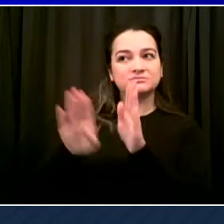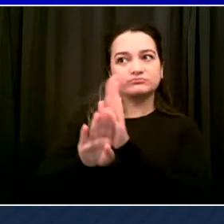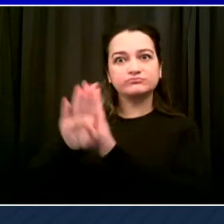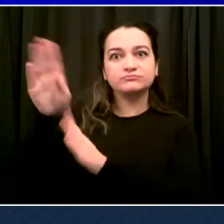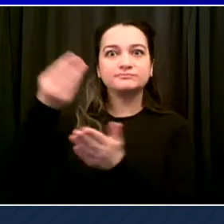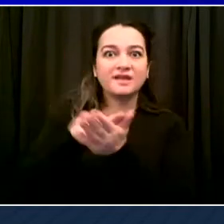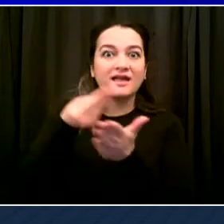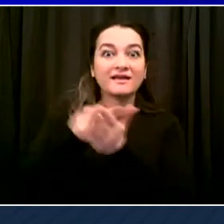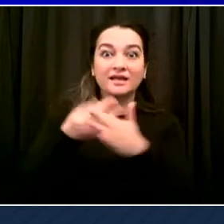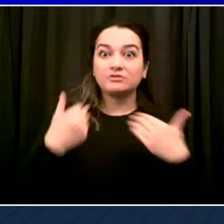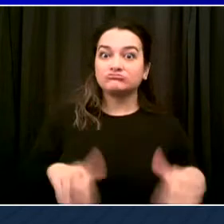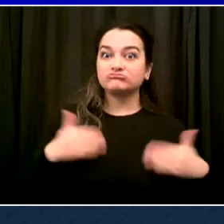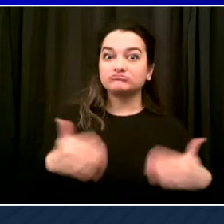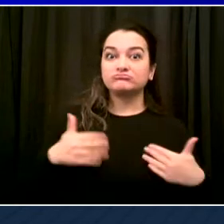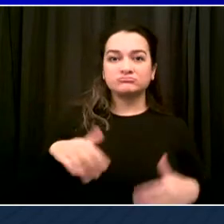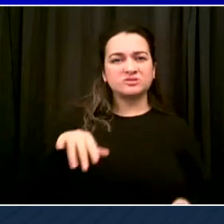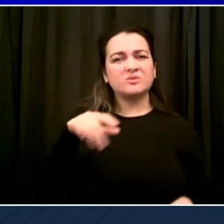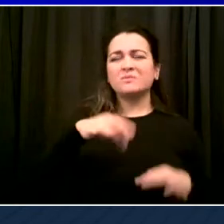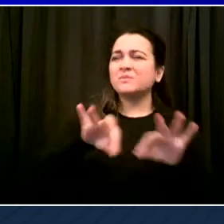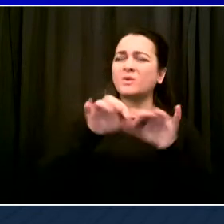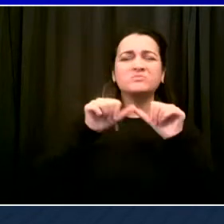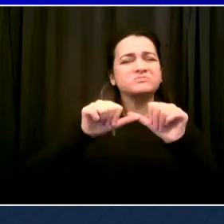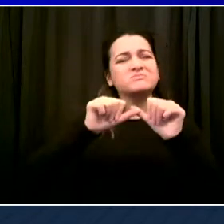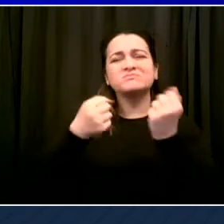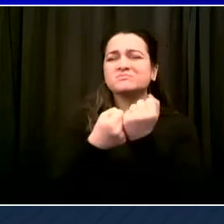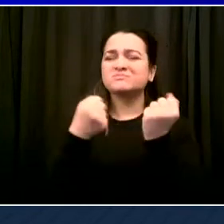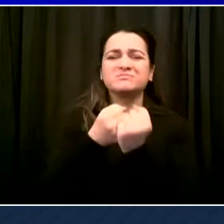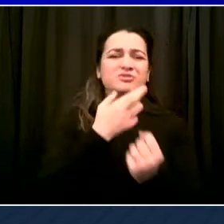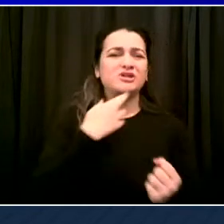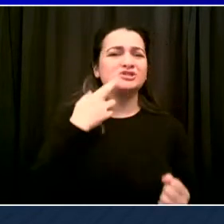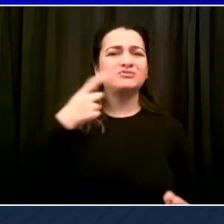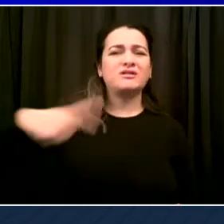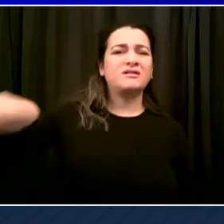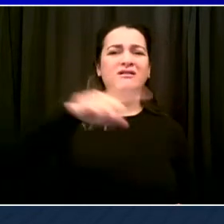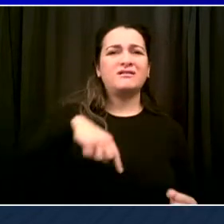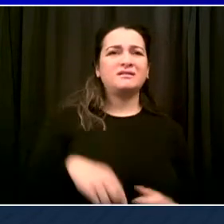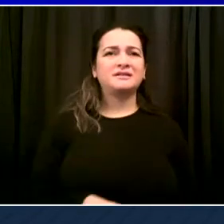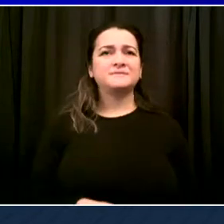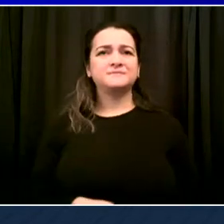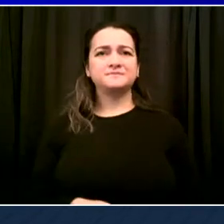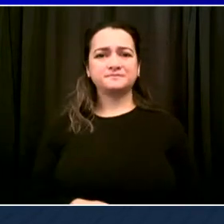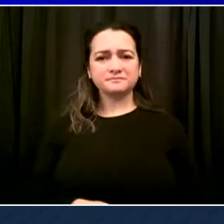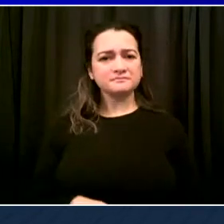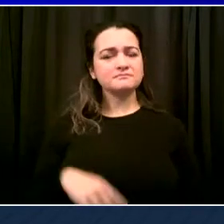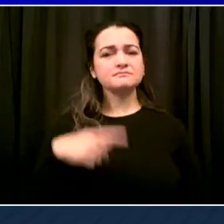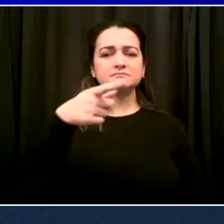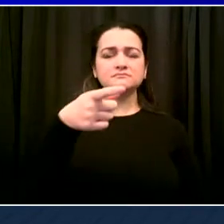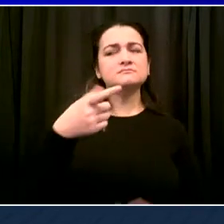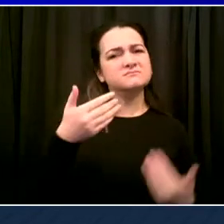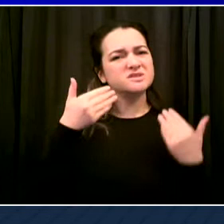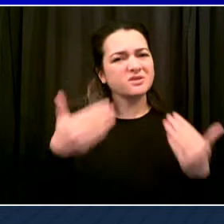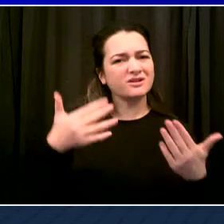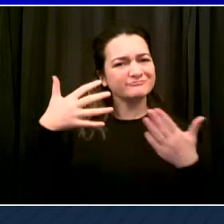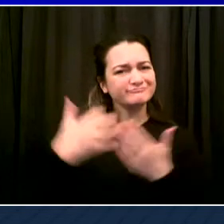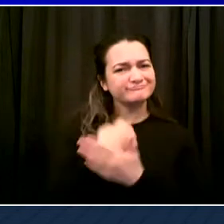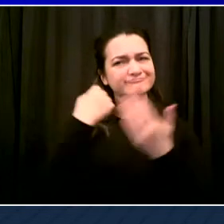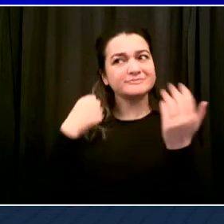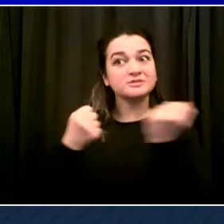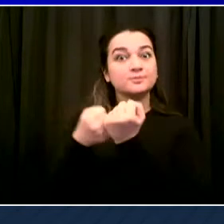THERE IS A REALLY INCREDIBLE